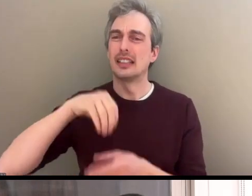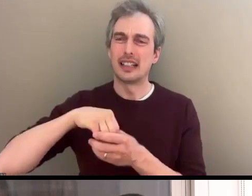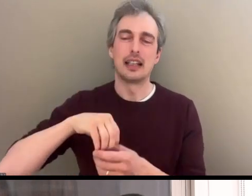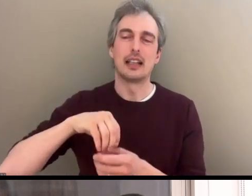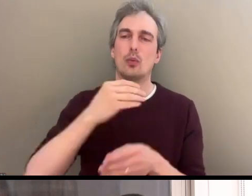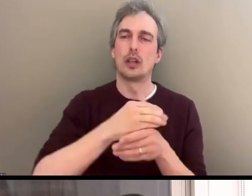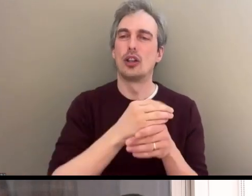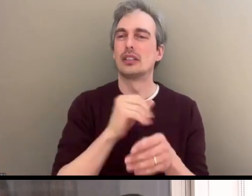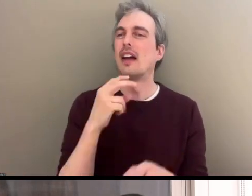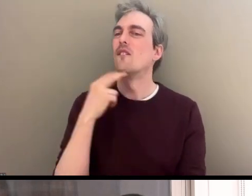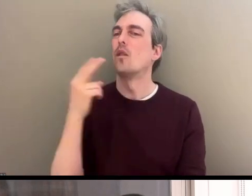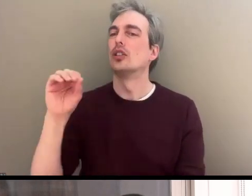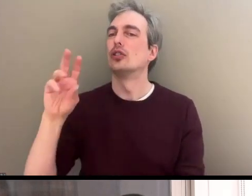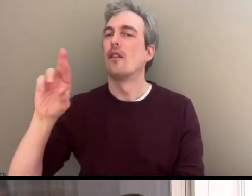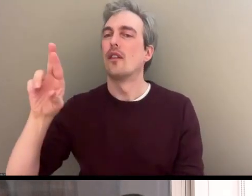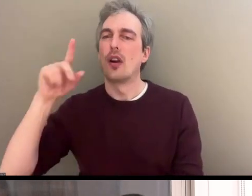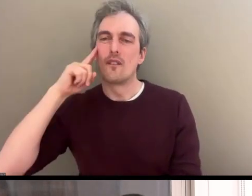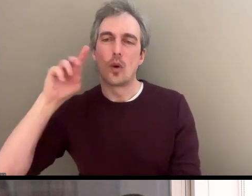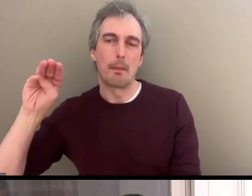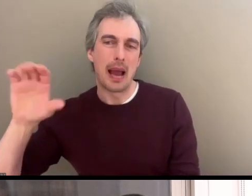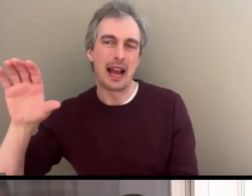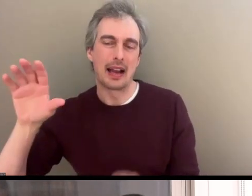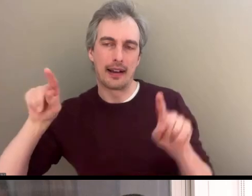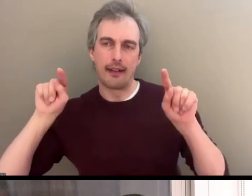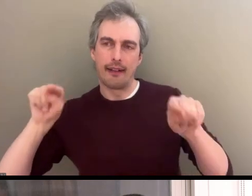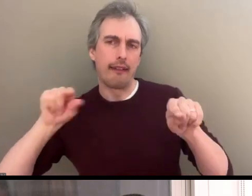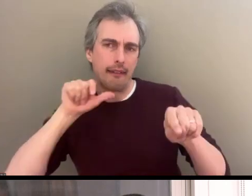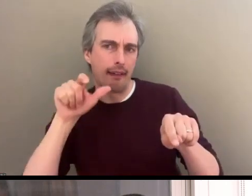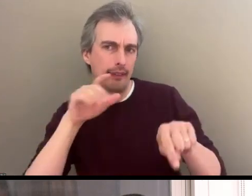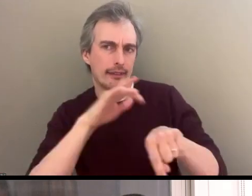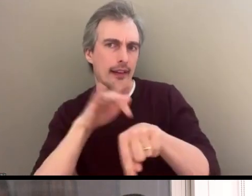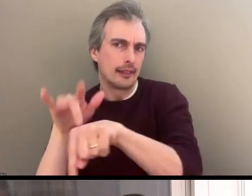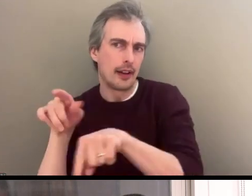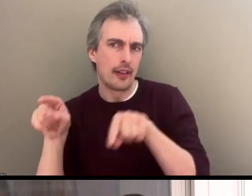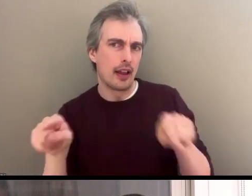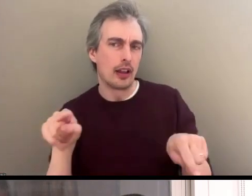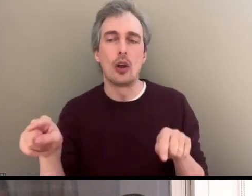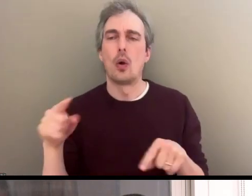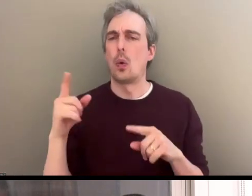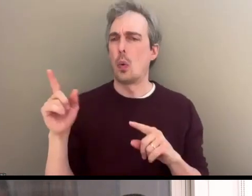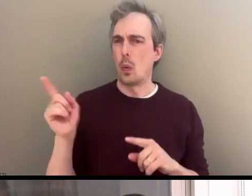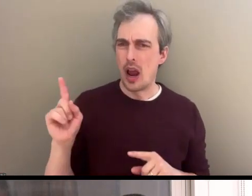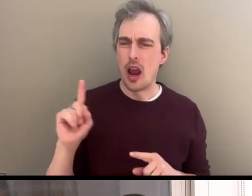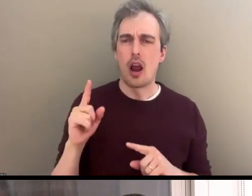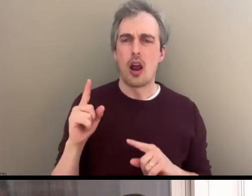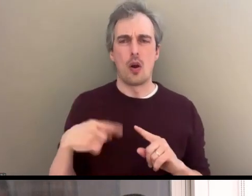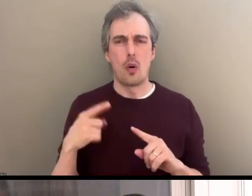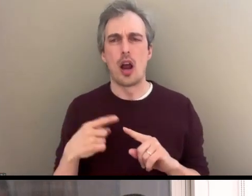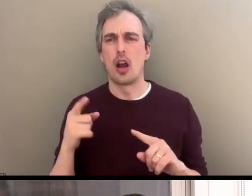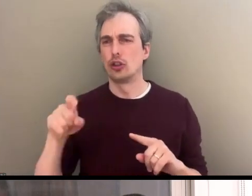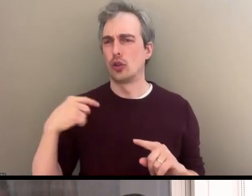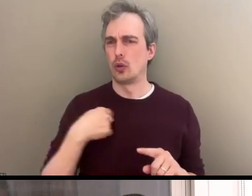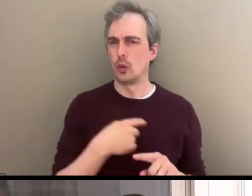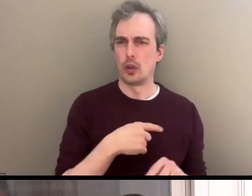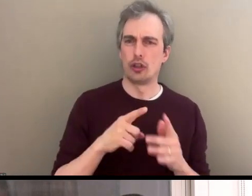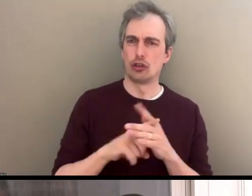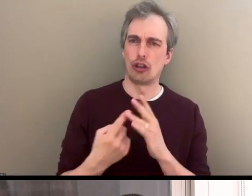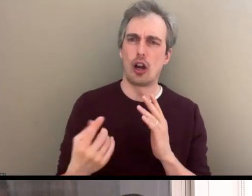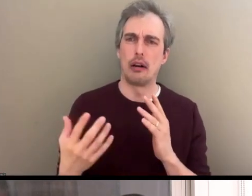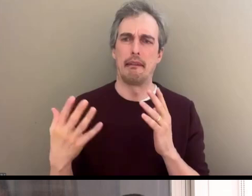So where and when should we start incorporating screen